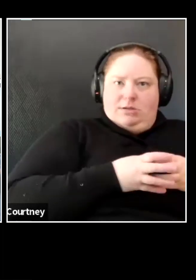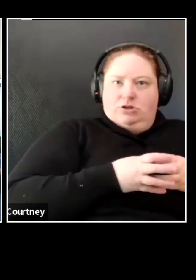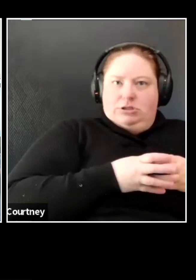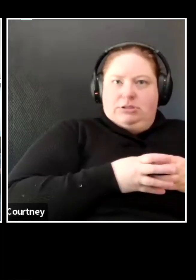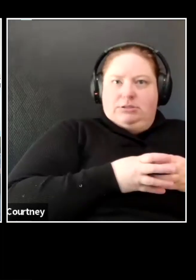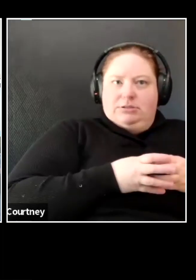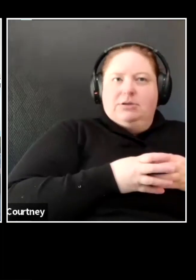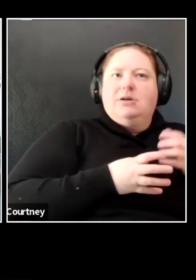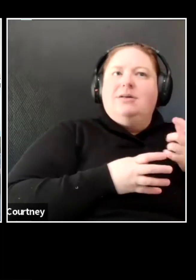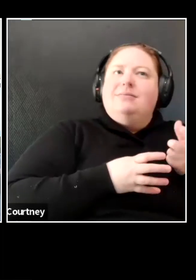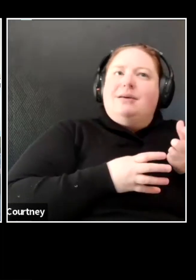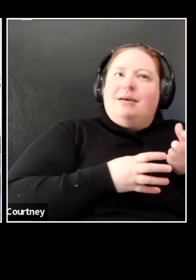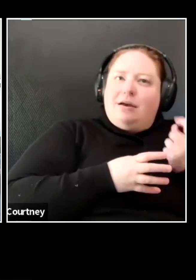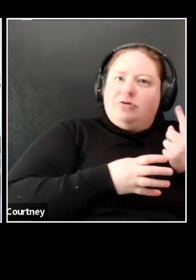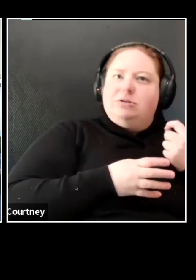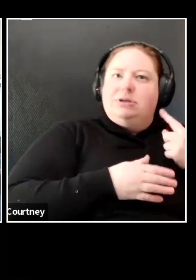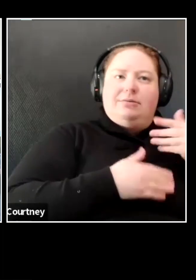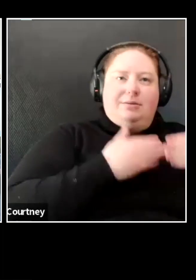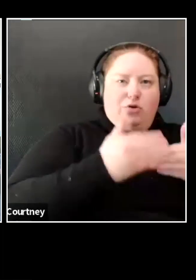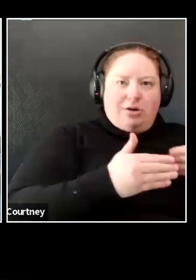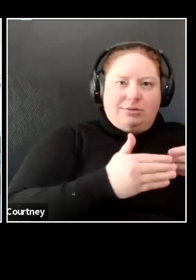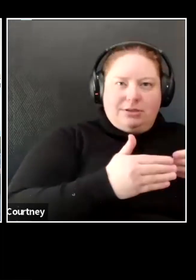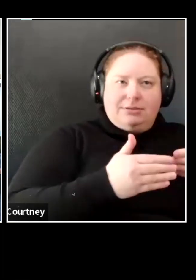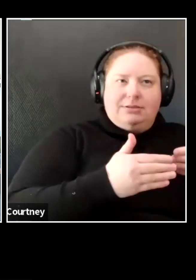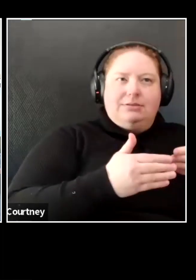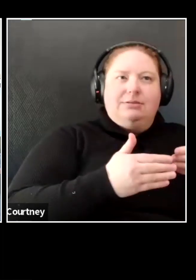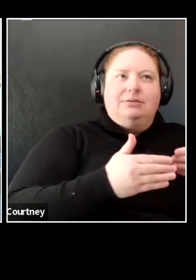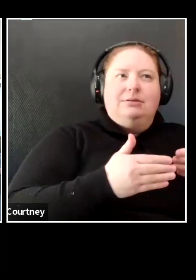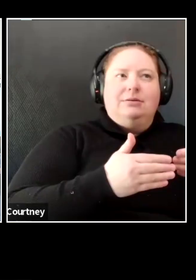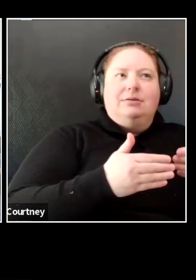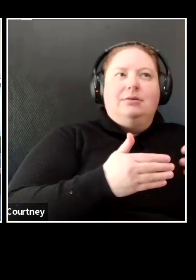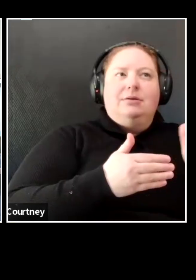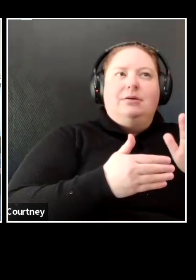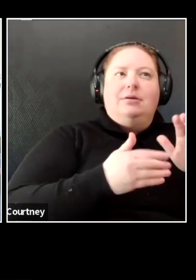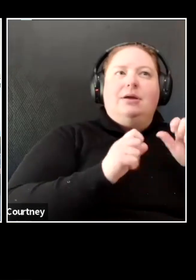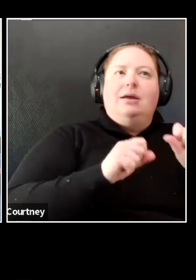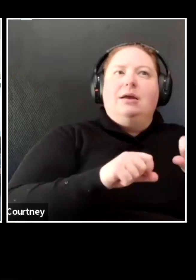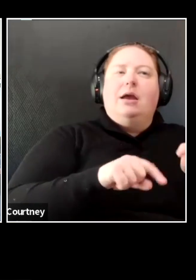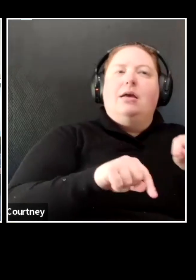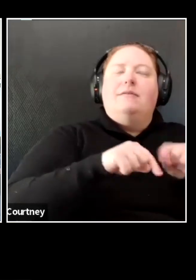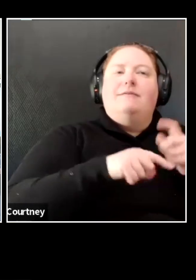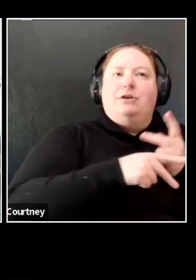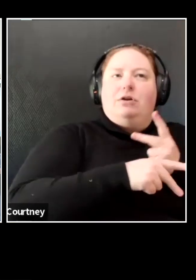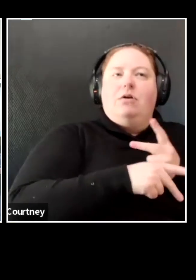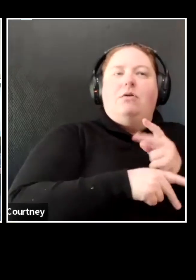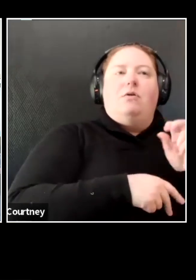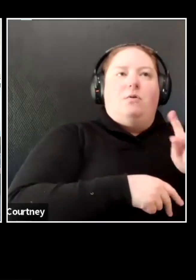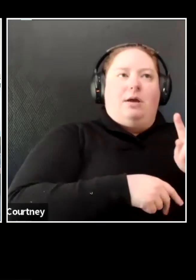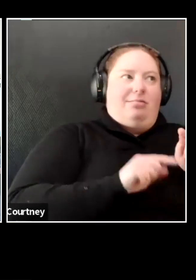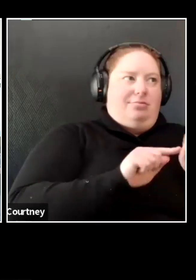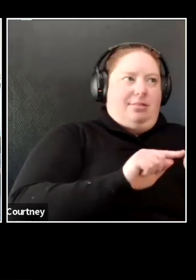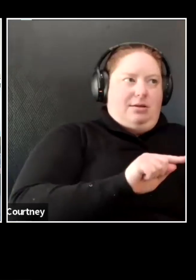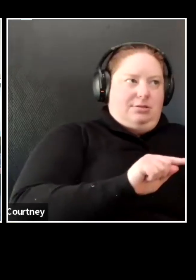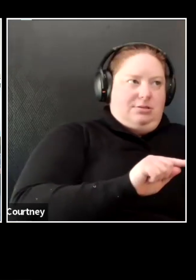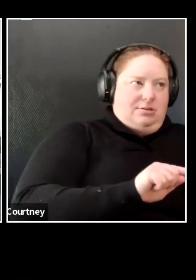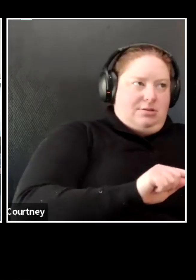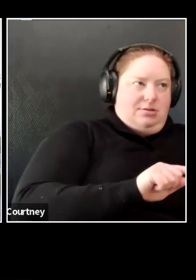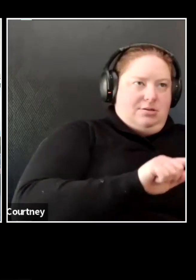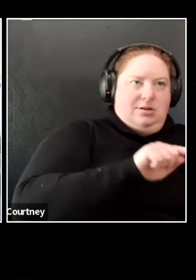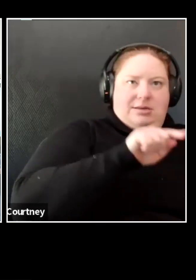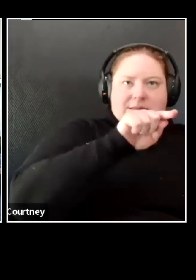those processes and figure out, okay, we flip this switch and get into this room and then flip